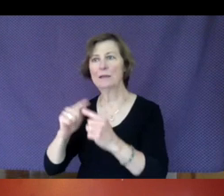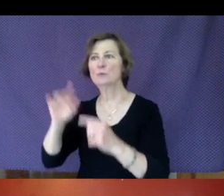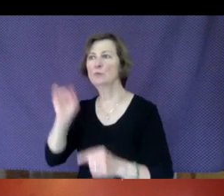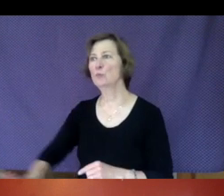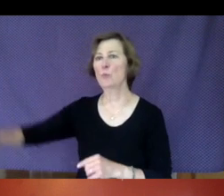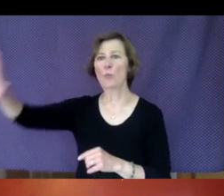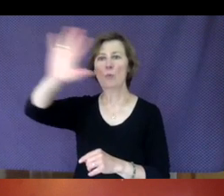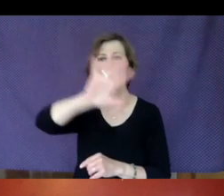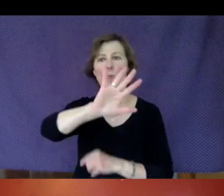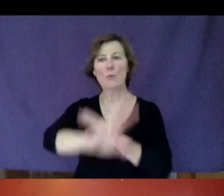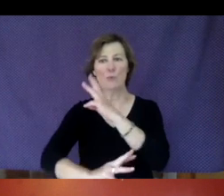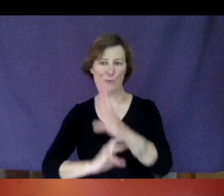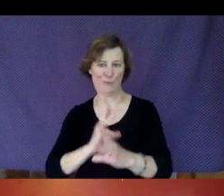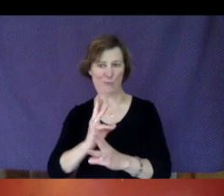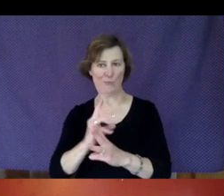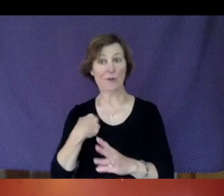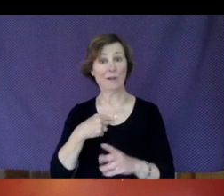As we extinguish the chalices